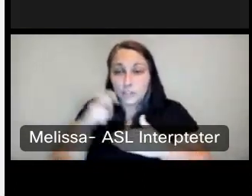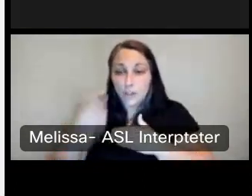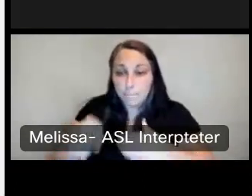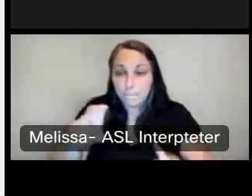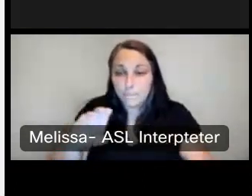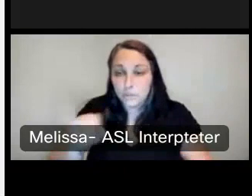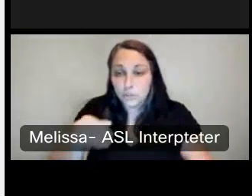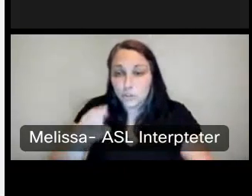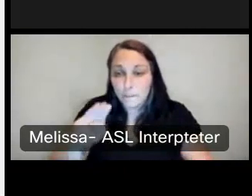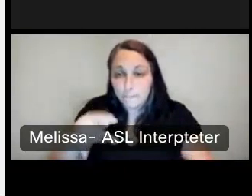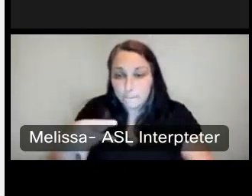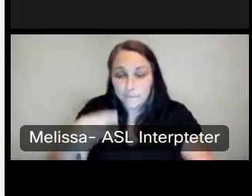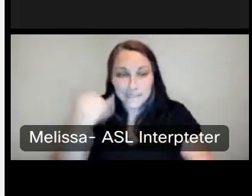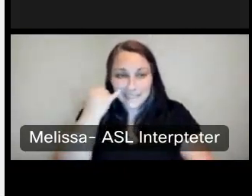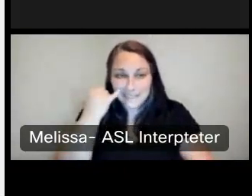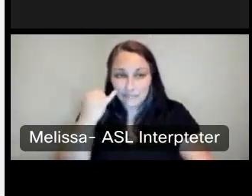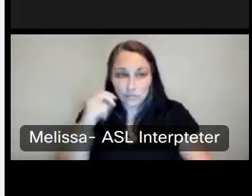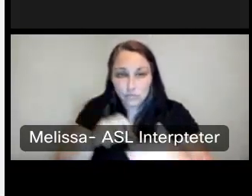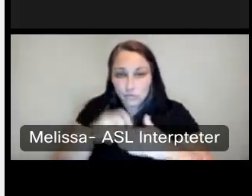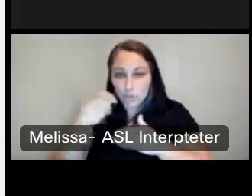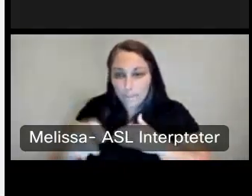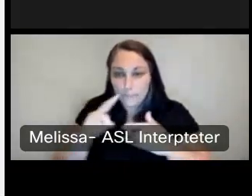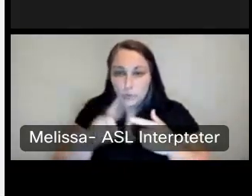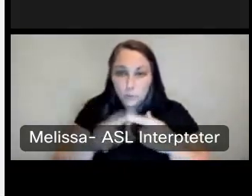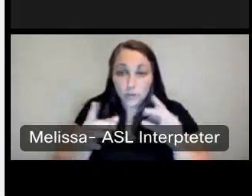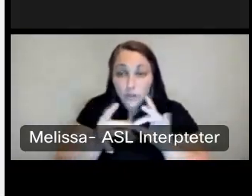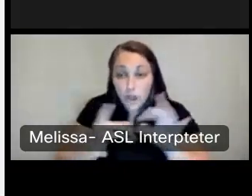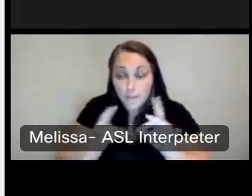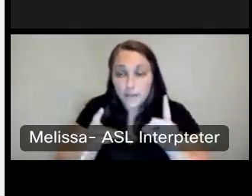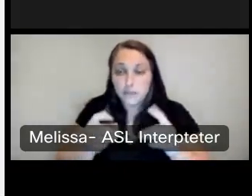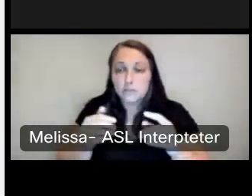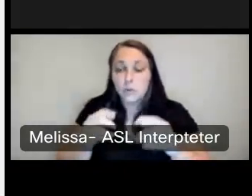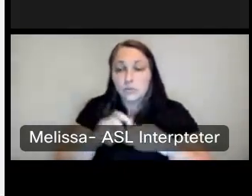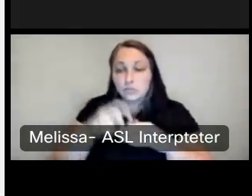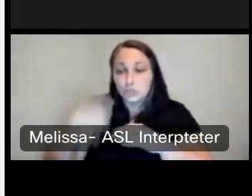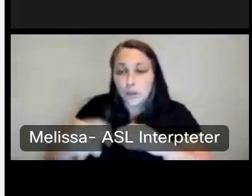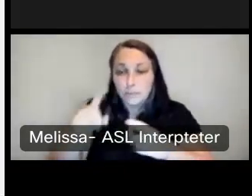if you're ready for comments or if you need information on special accommodations doing